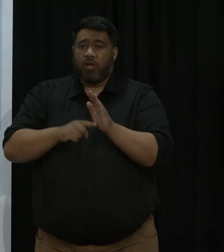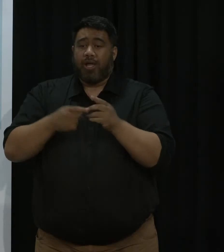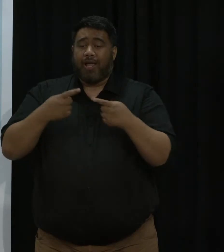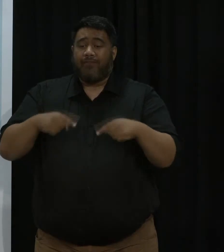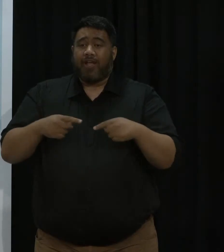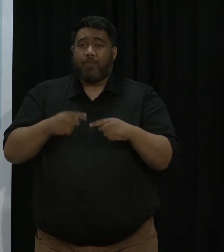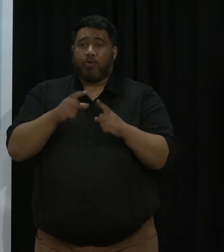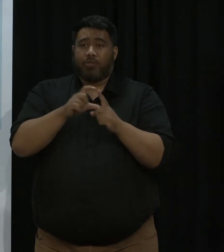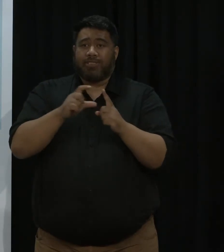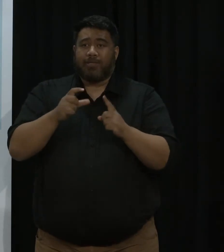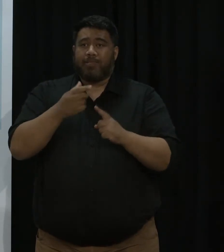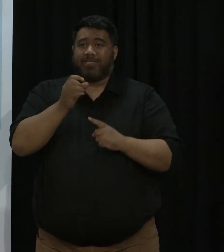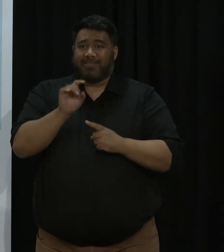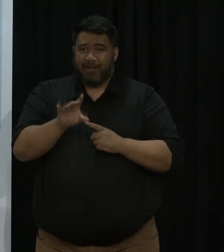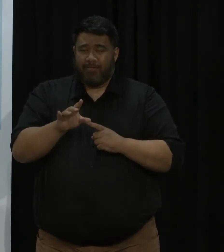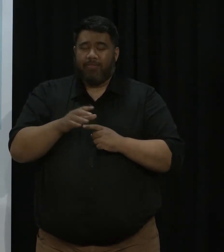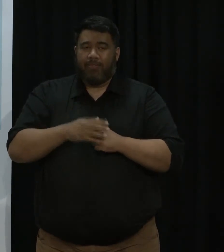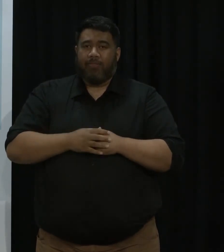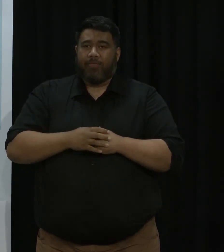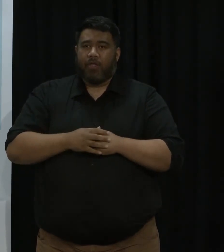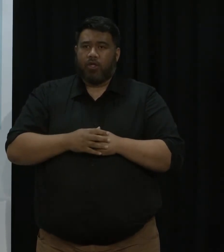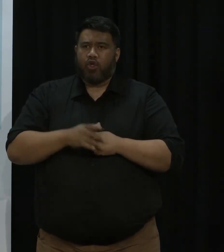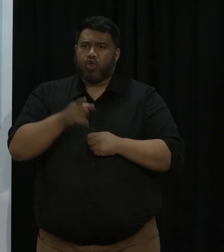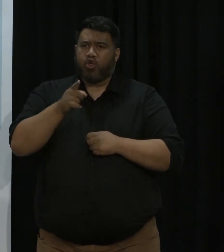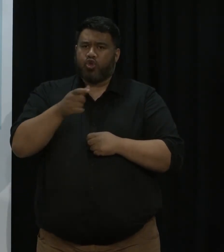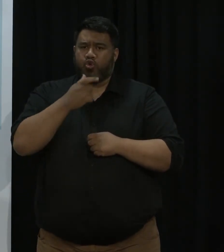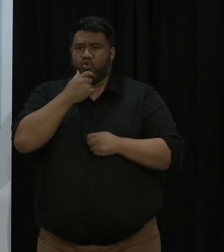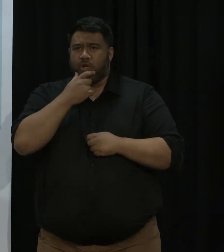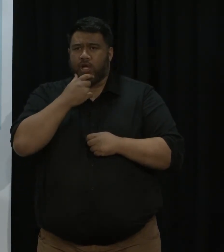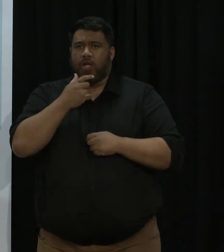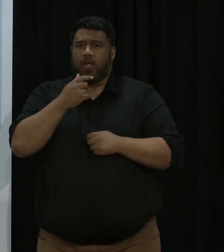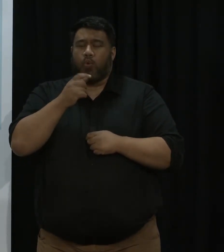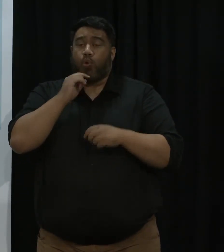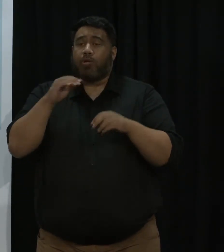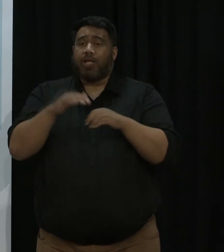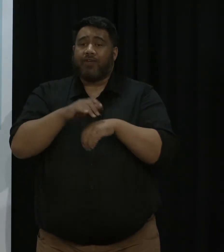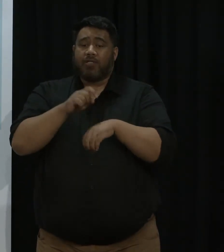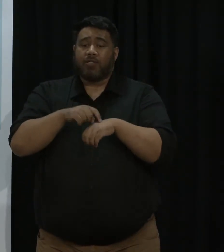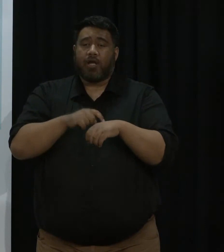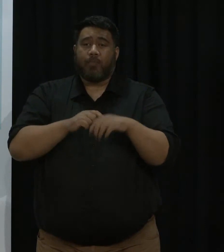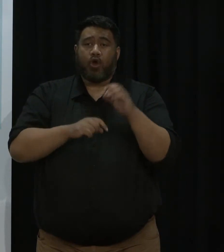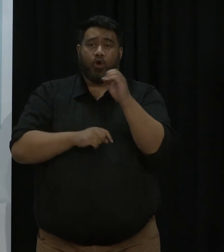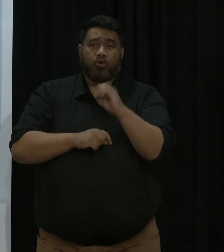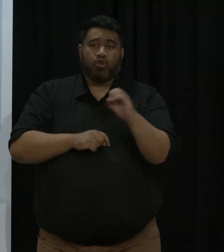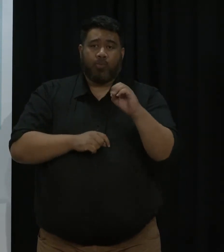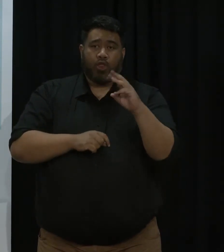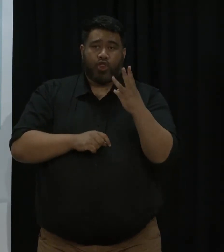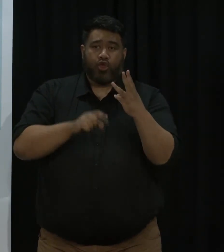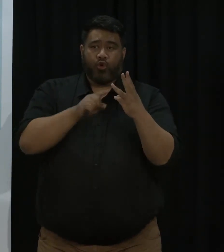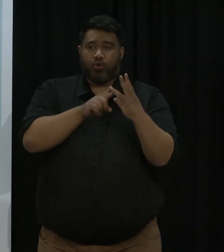will be activated through the resurgence support system using the same criteria and will be